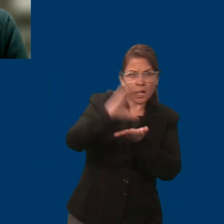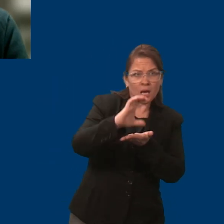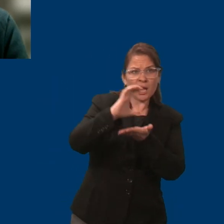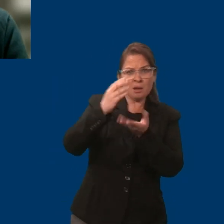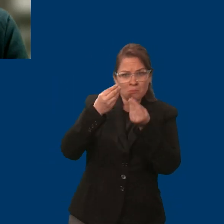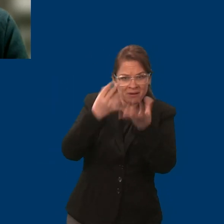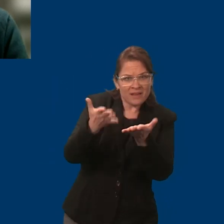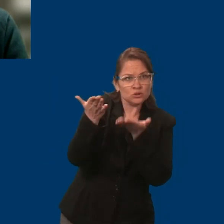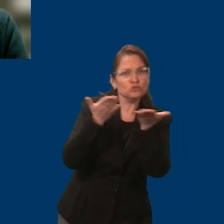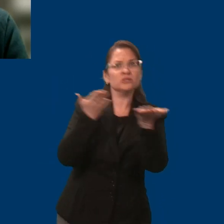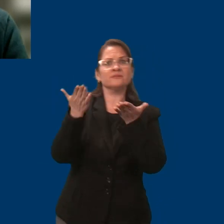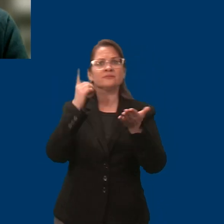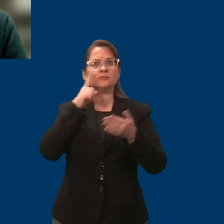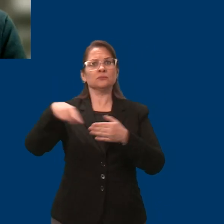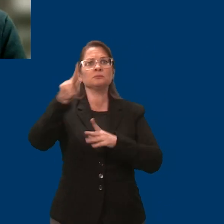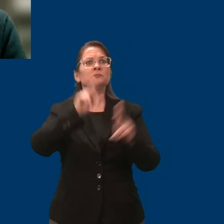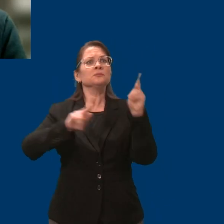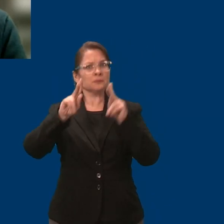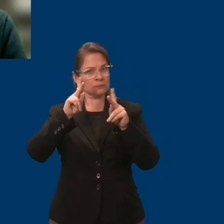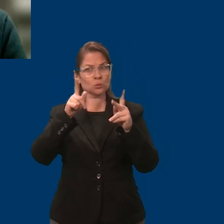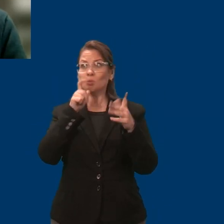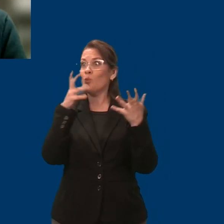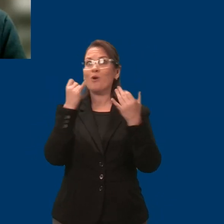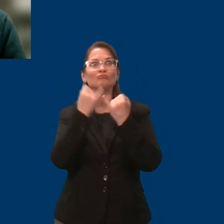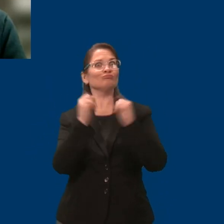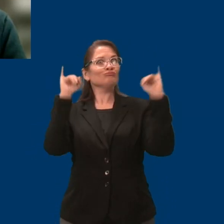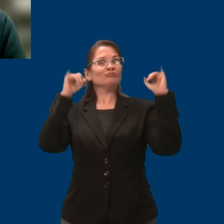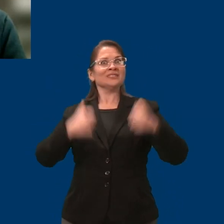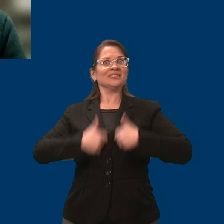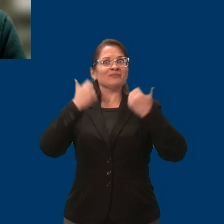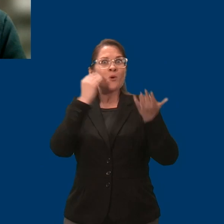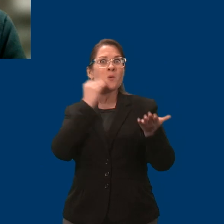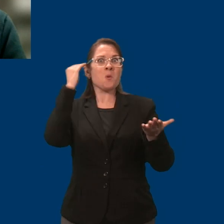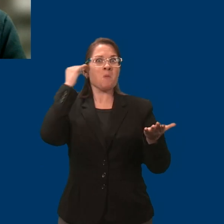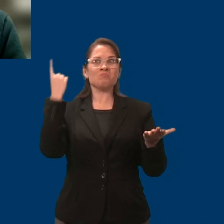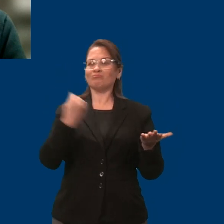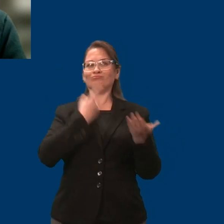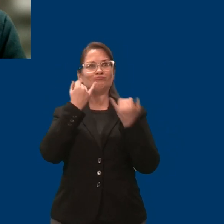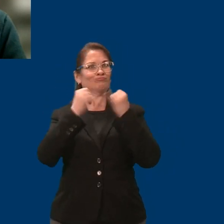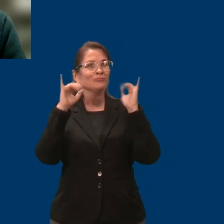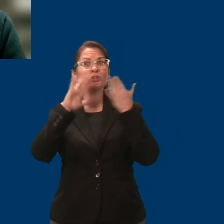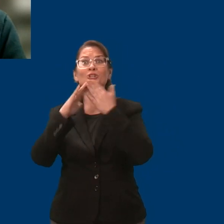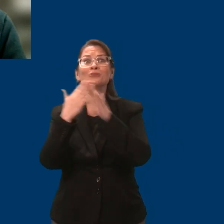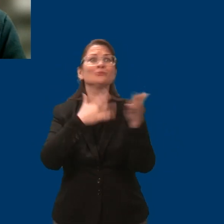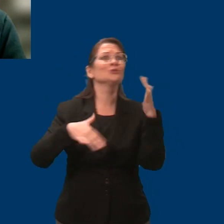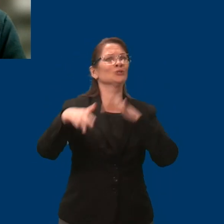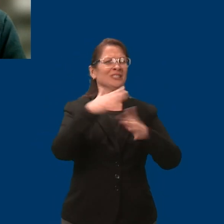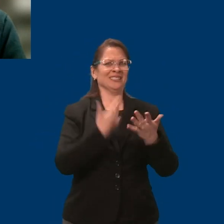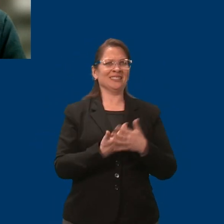who choose them, so that we can live in our communities and choose the staff and supports we need.